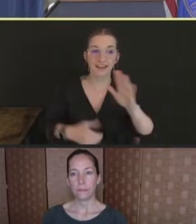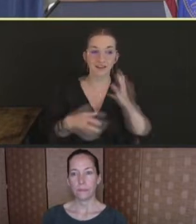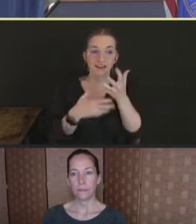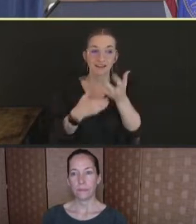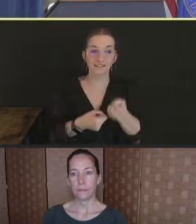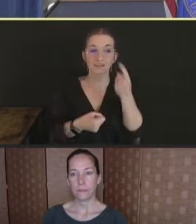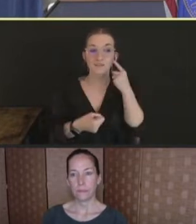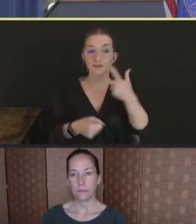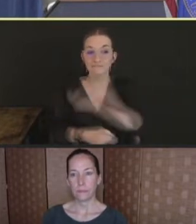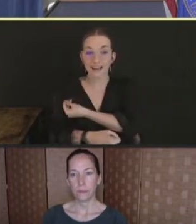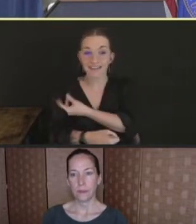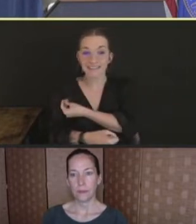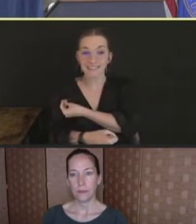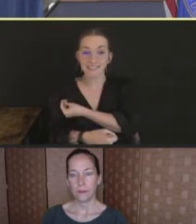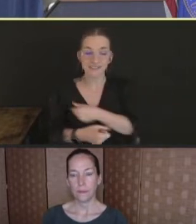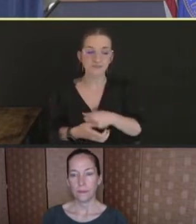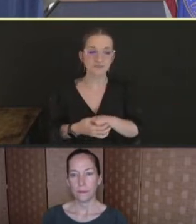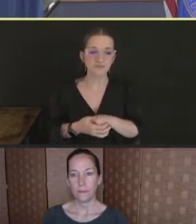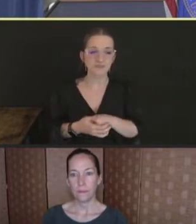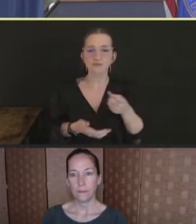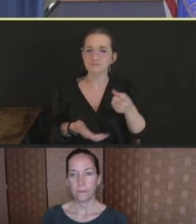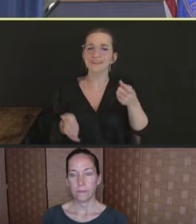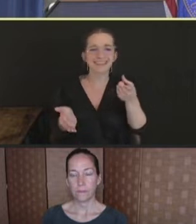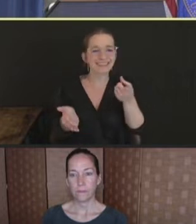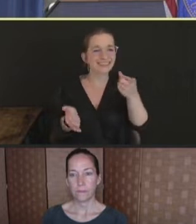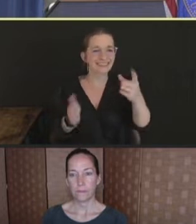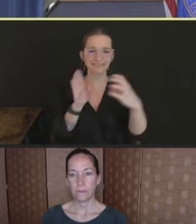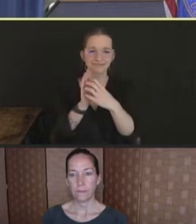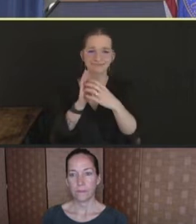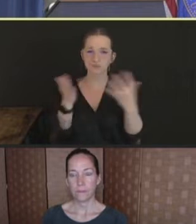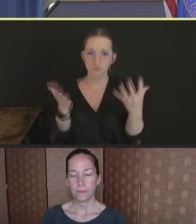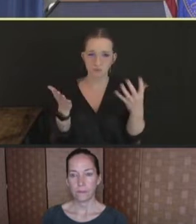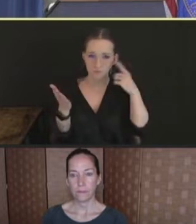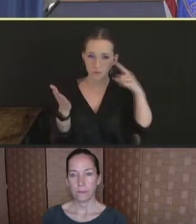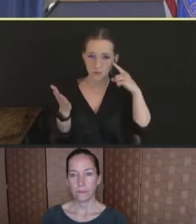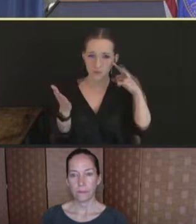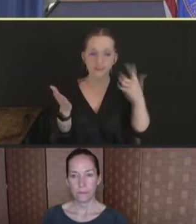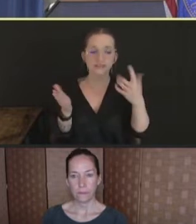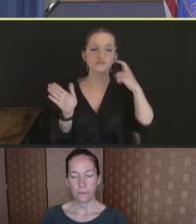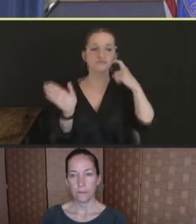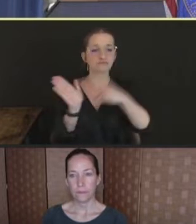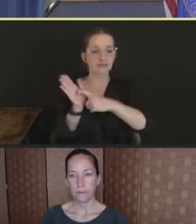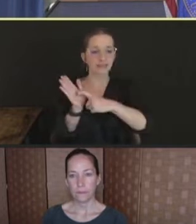This is really just in recognition of the fact that consistent messaging from all members